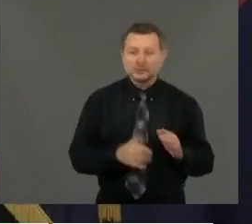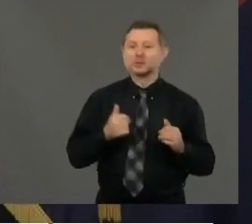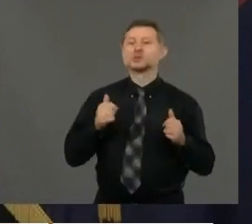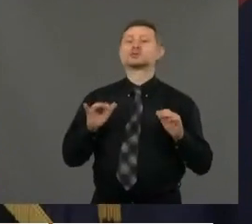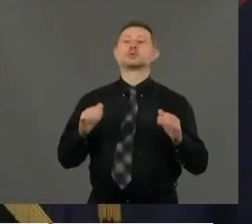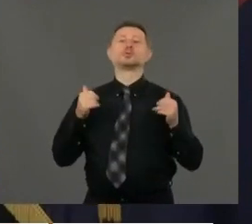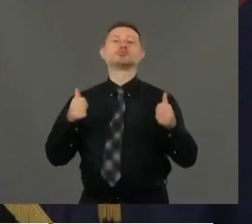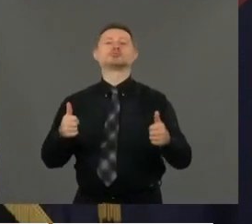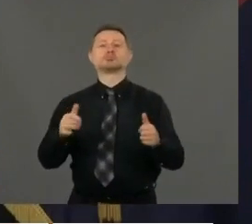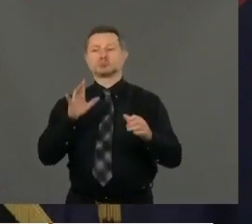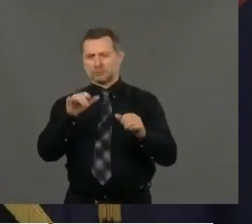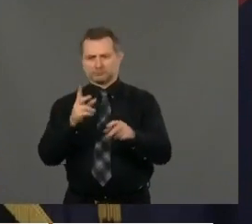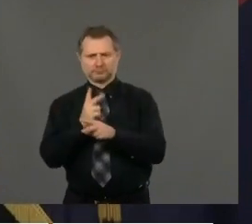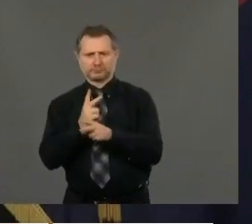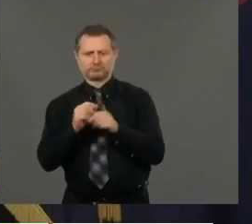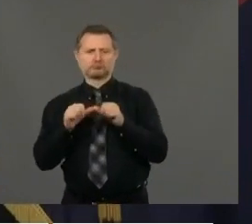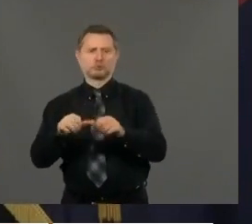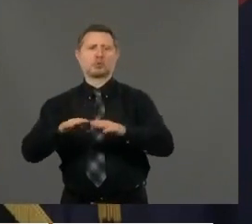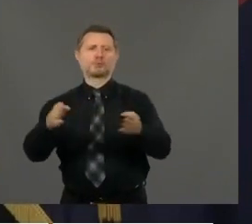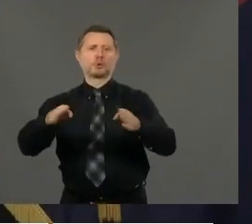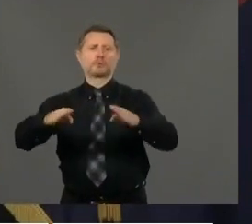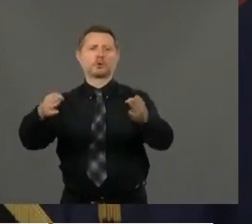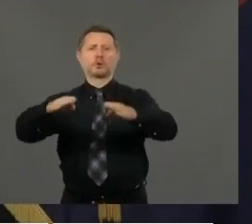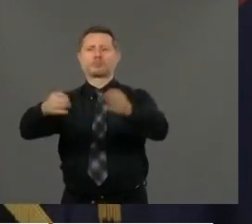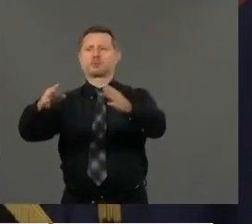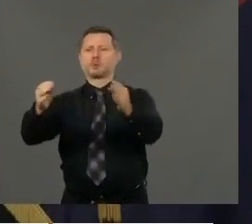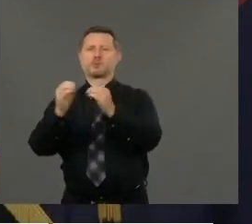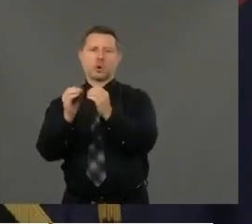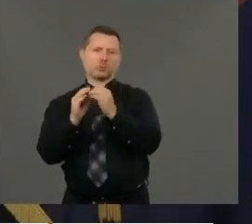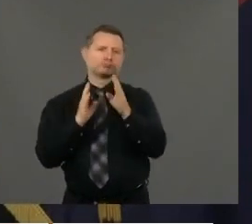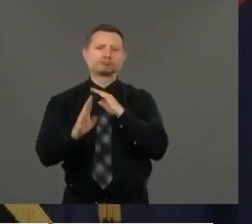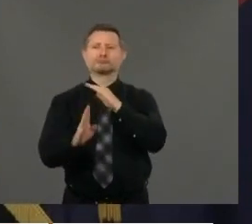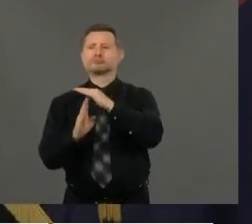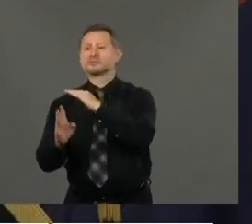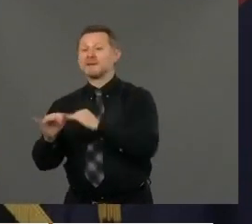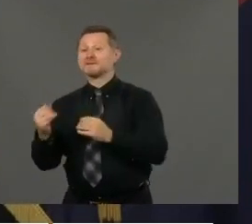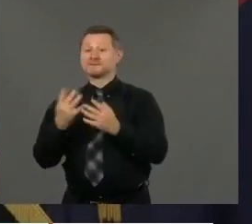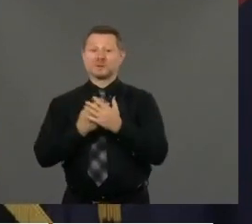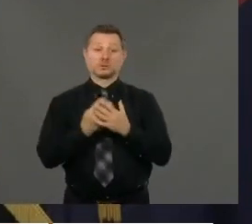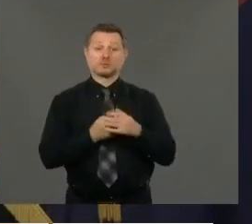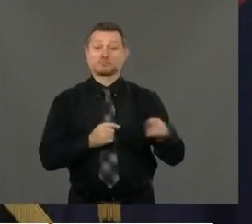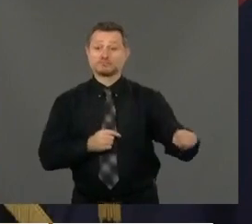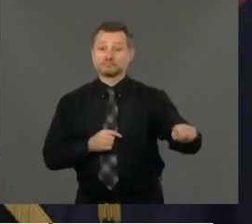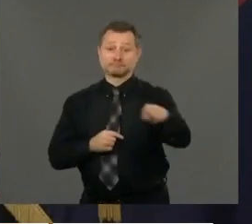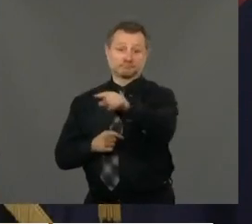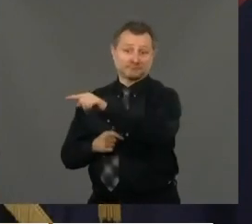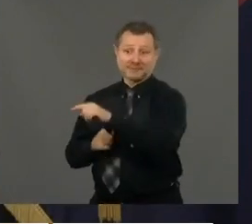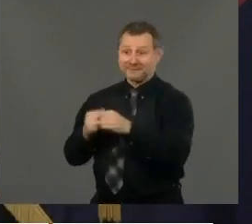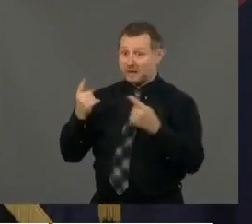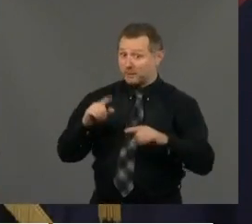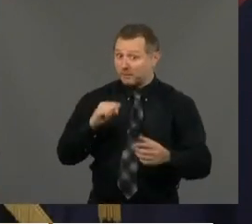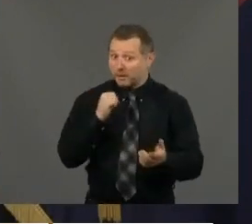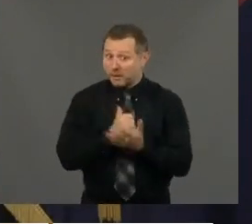WE WILL SEE HOW IT GOES.